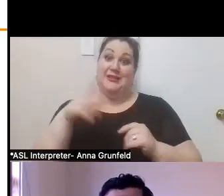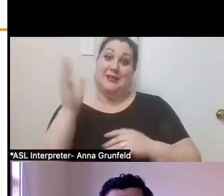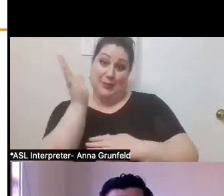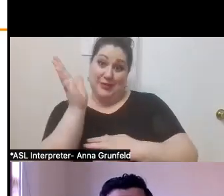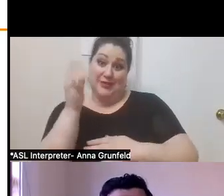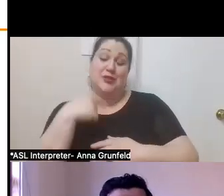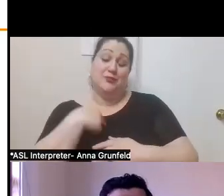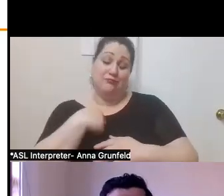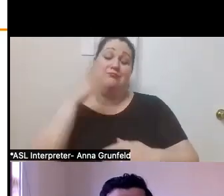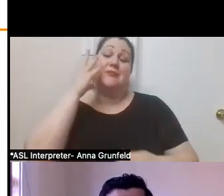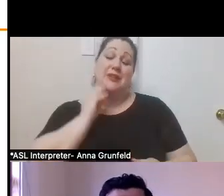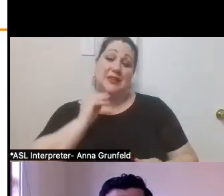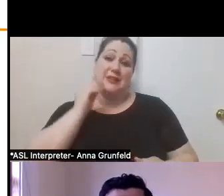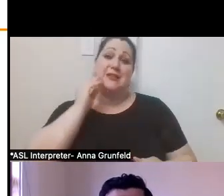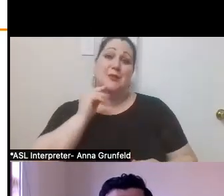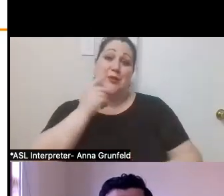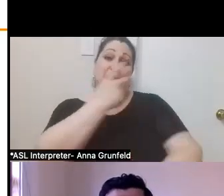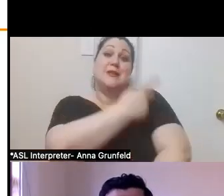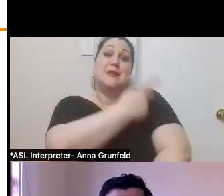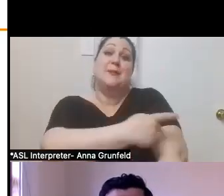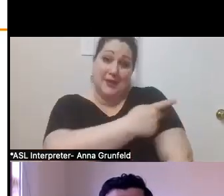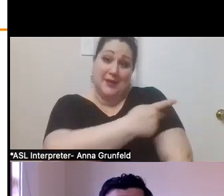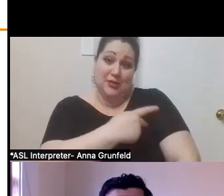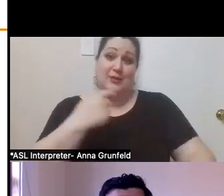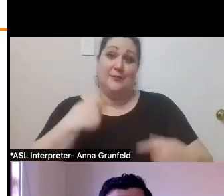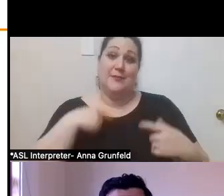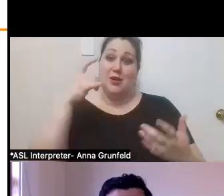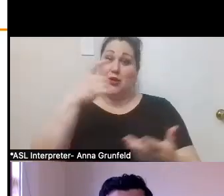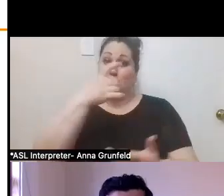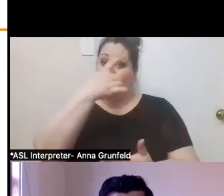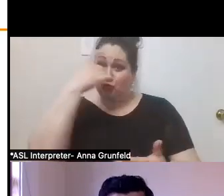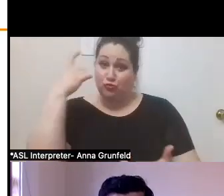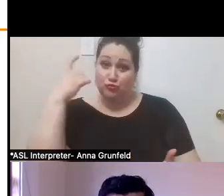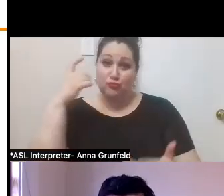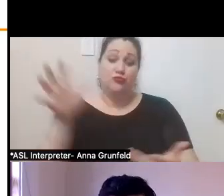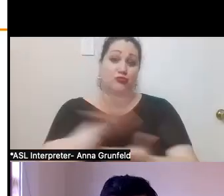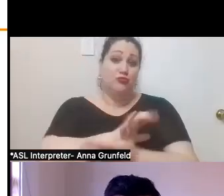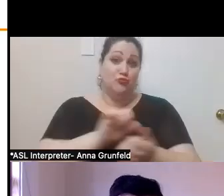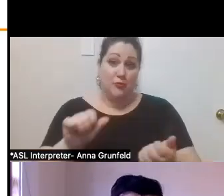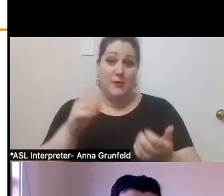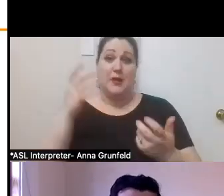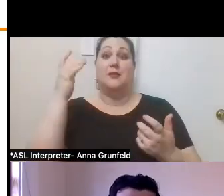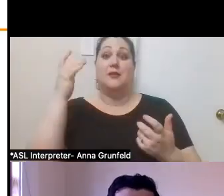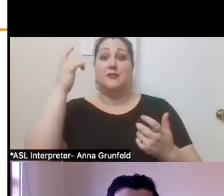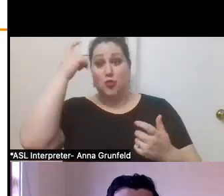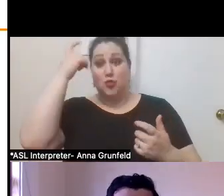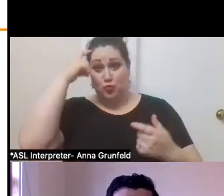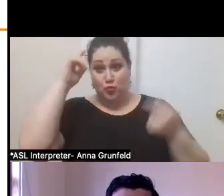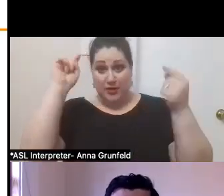traumatic brain injury survivor and dedicated disability support and inclusion advocates.